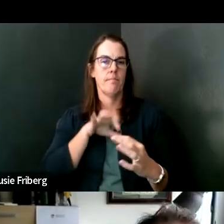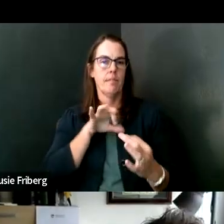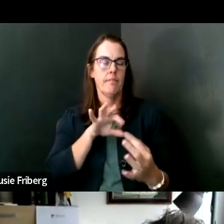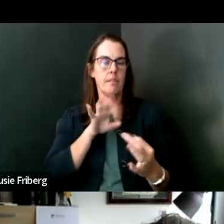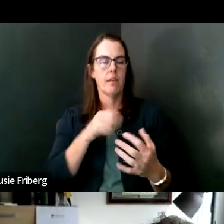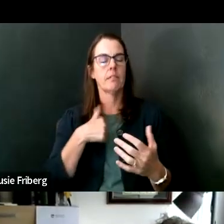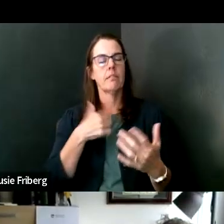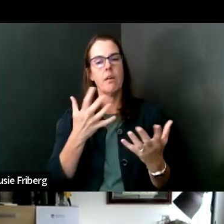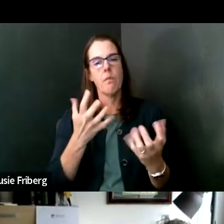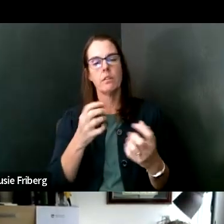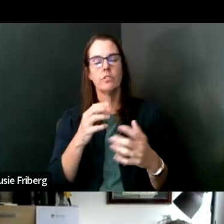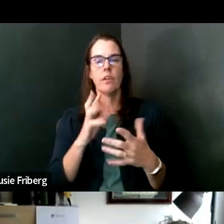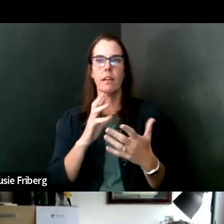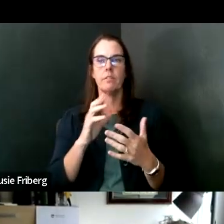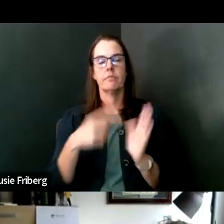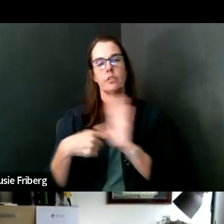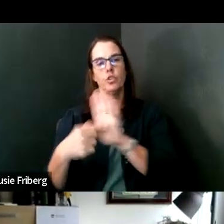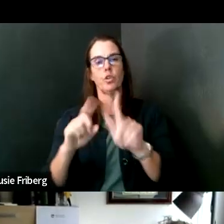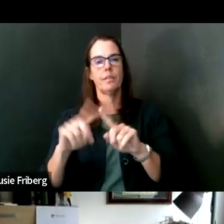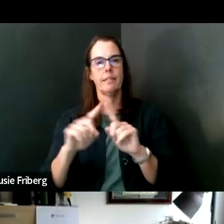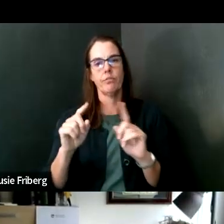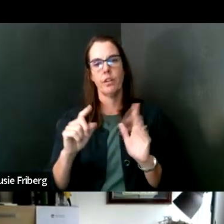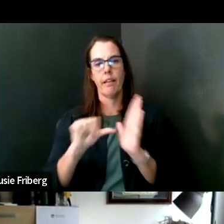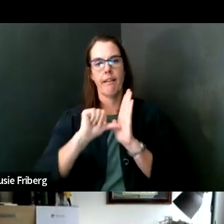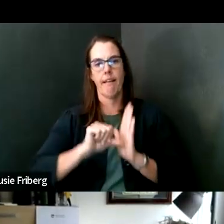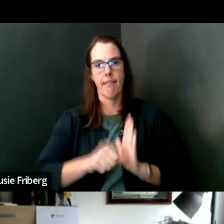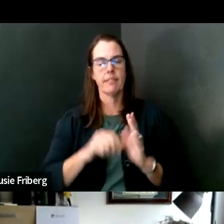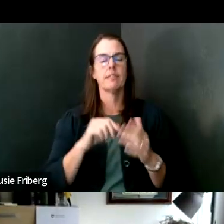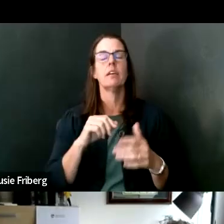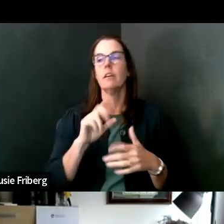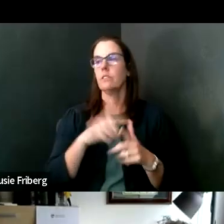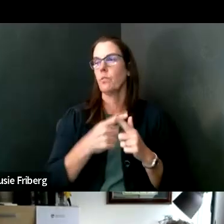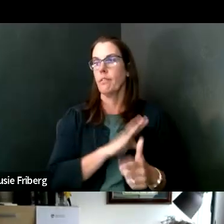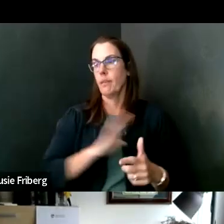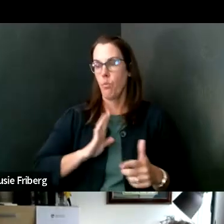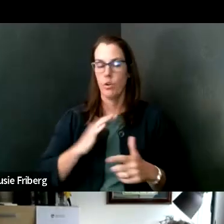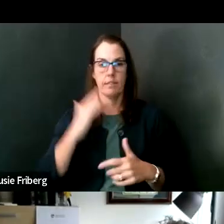the updated material packet so that the board's kind of aware of what's going to be happening.